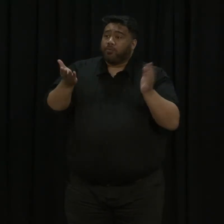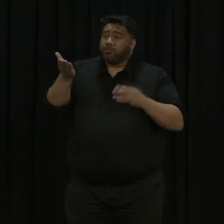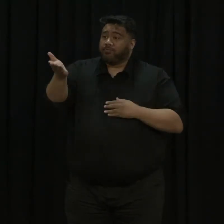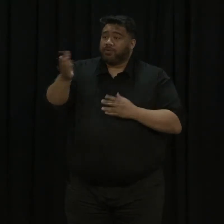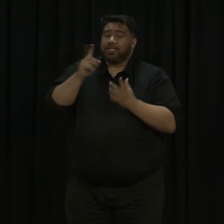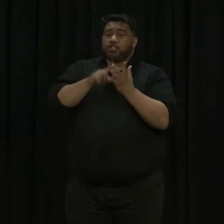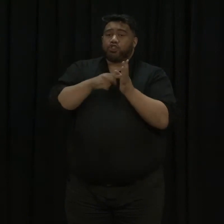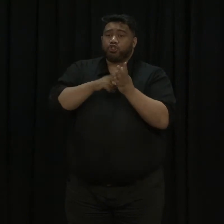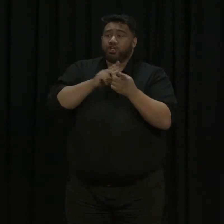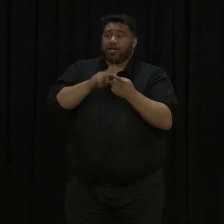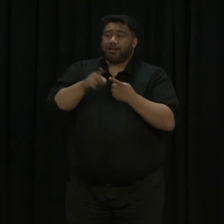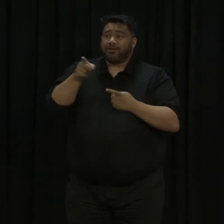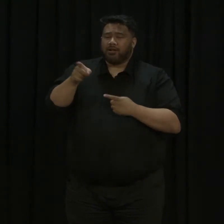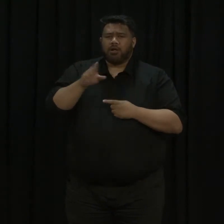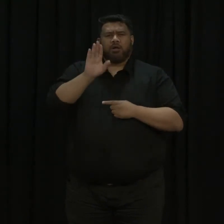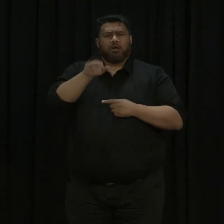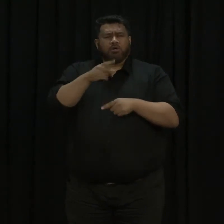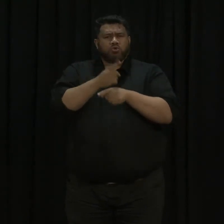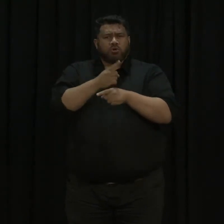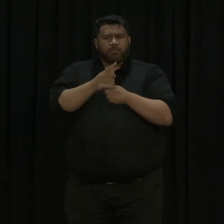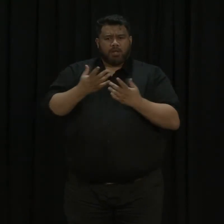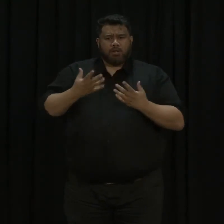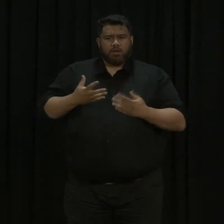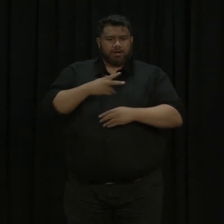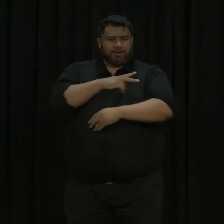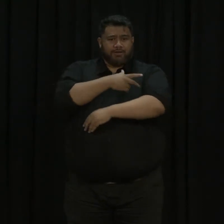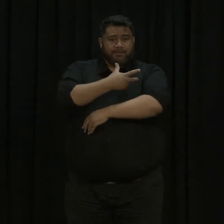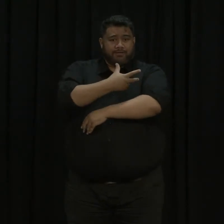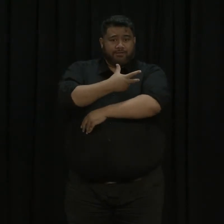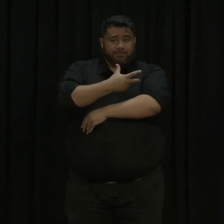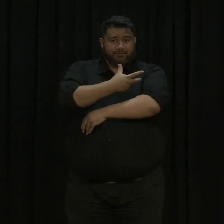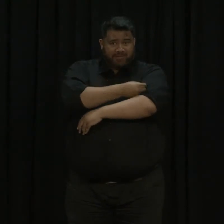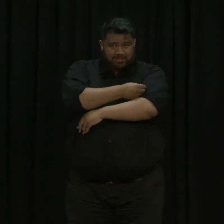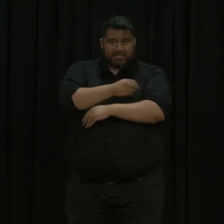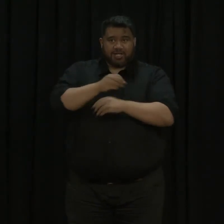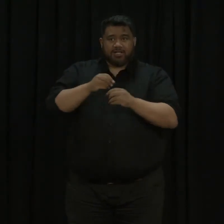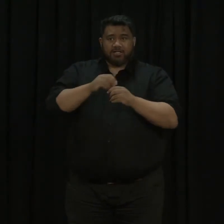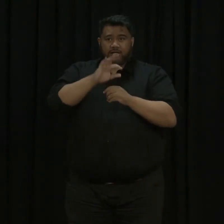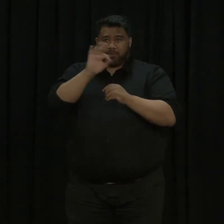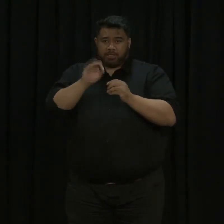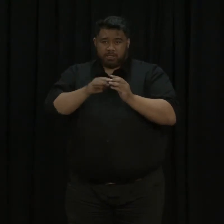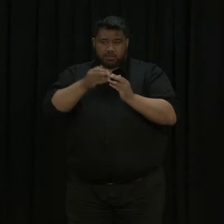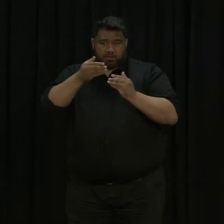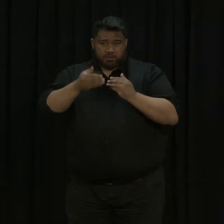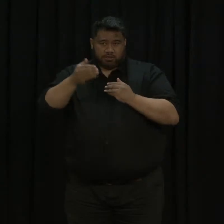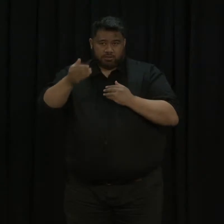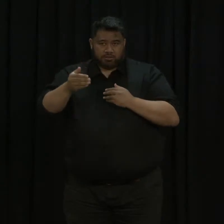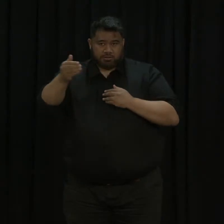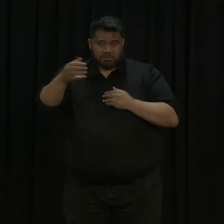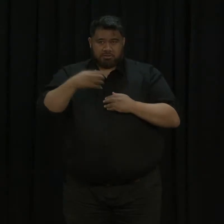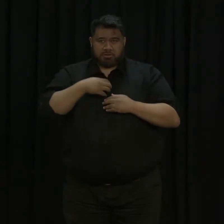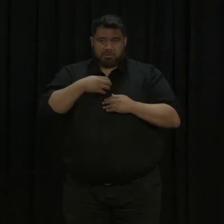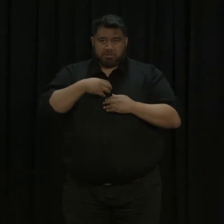there on site.